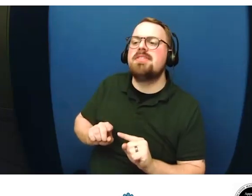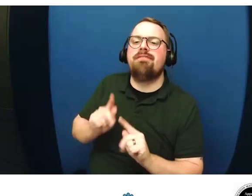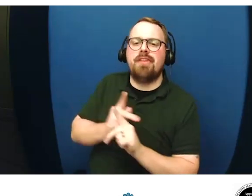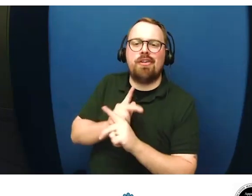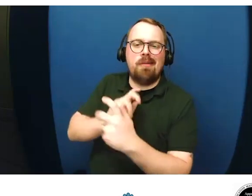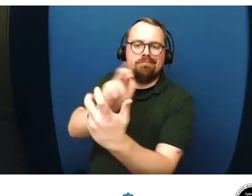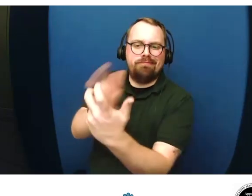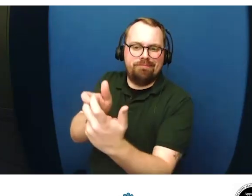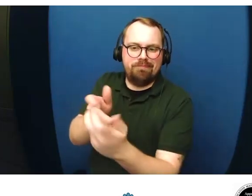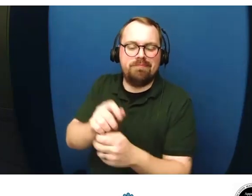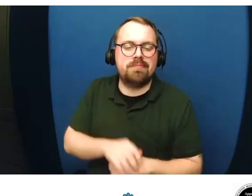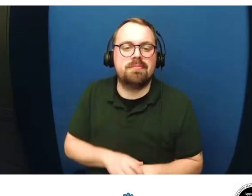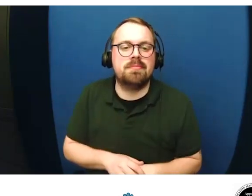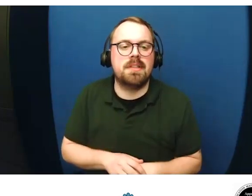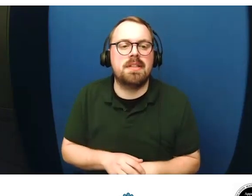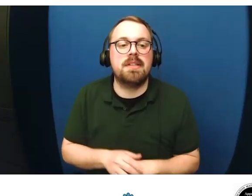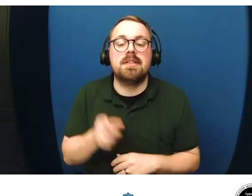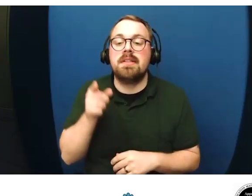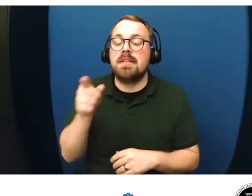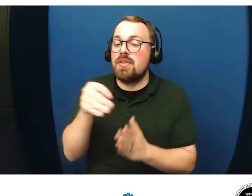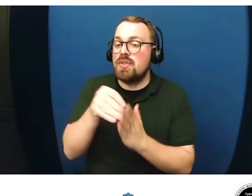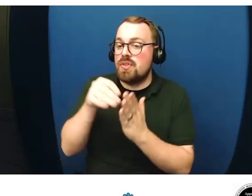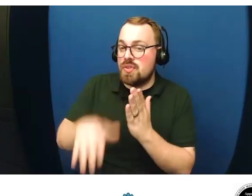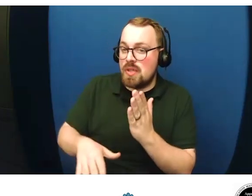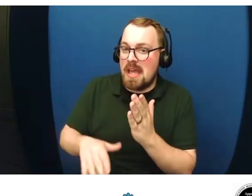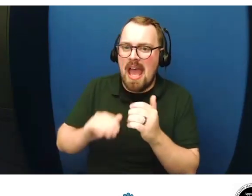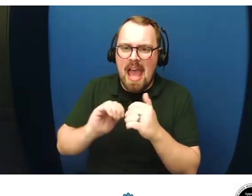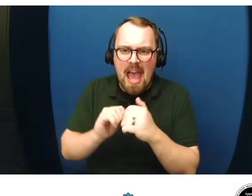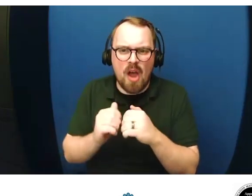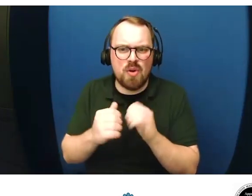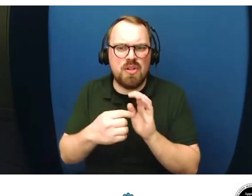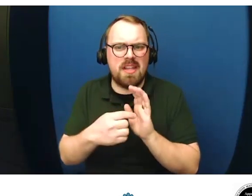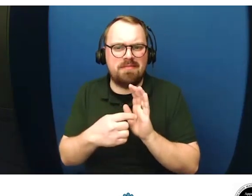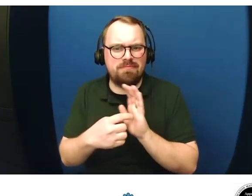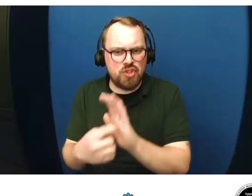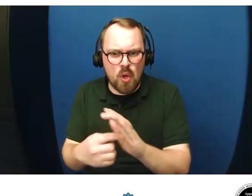How does the student demonstrate the use of non-formal expressions of language?